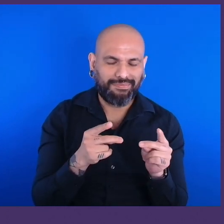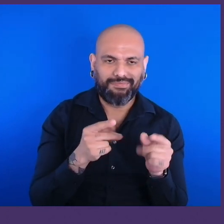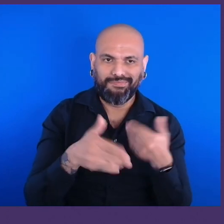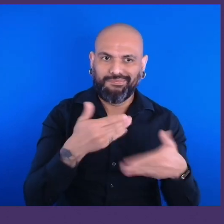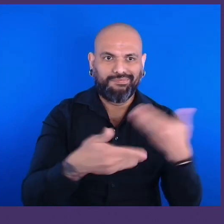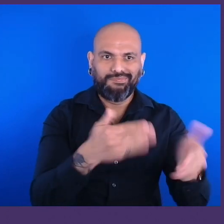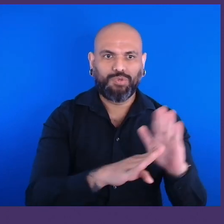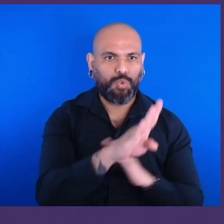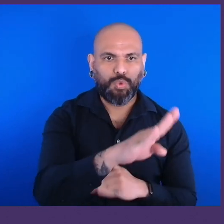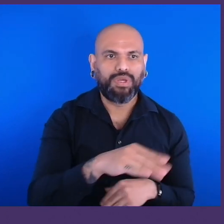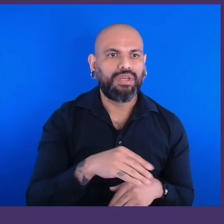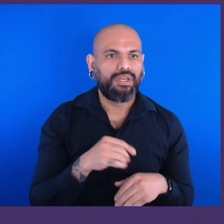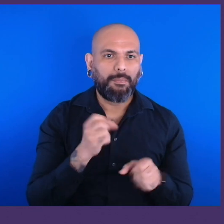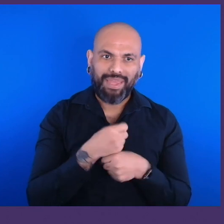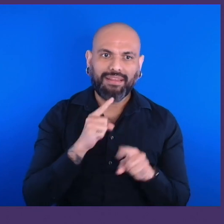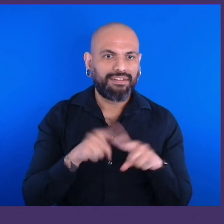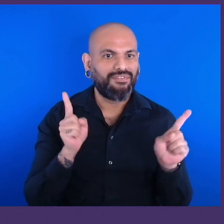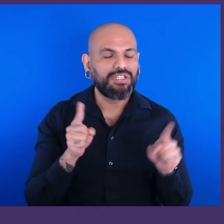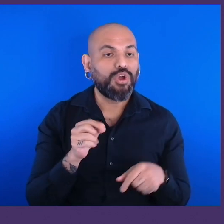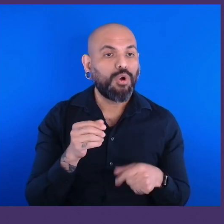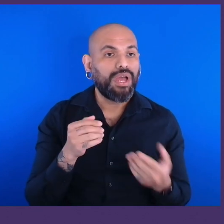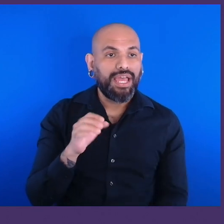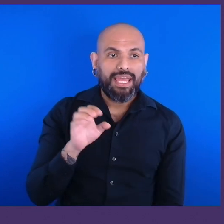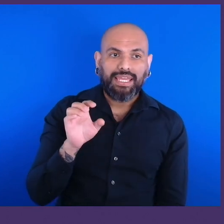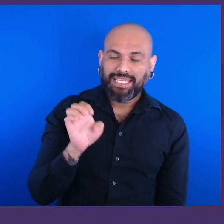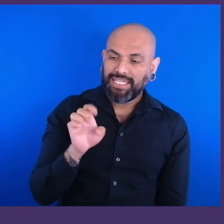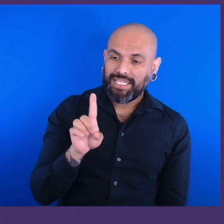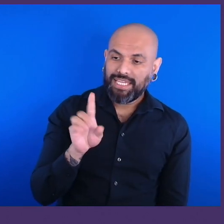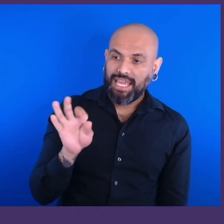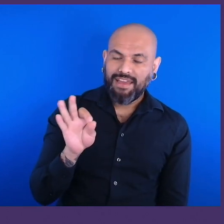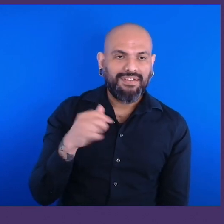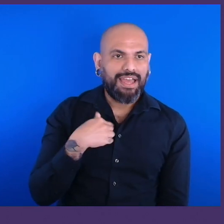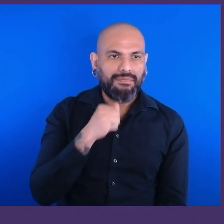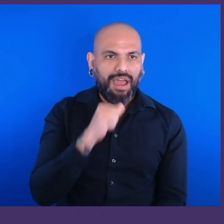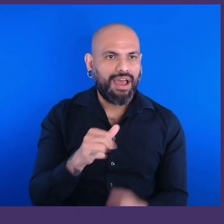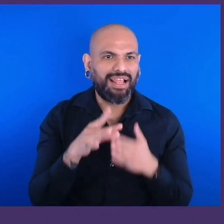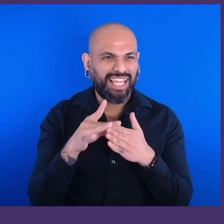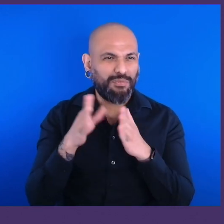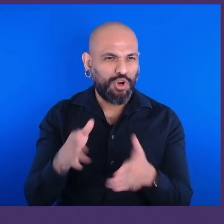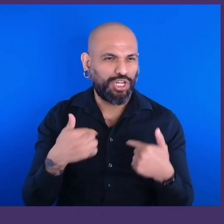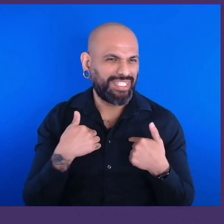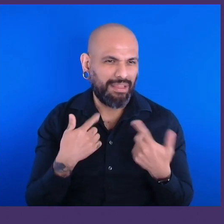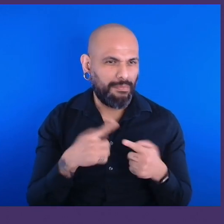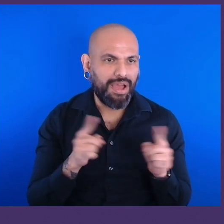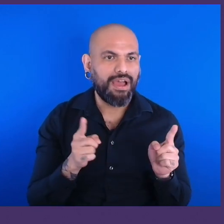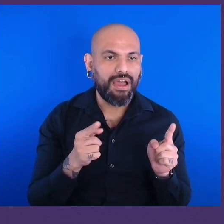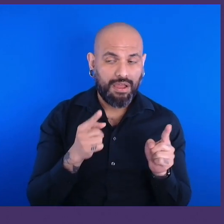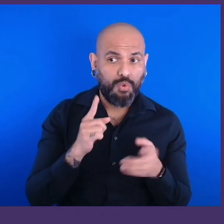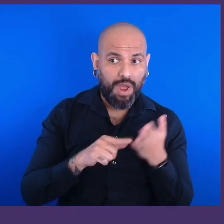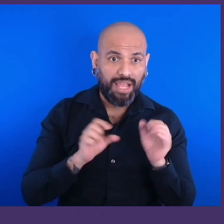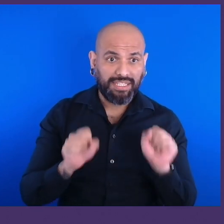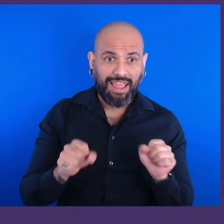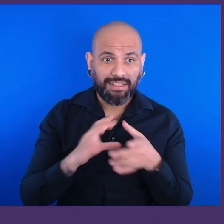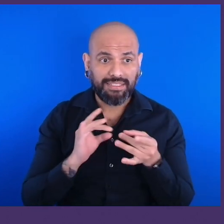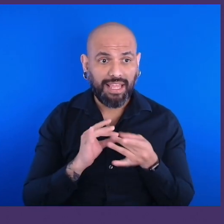So, at EDF, I'm not the leading person on AI, but what we can say is that we're also focusing a lot in it